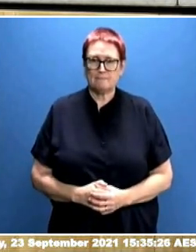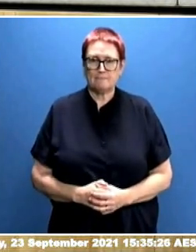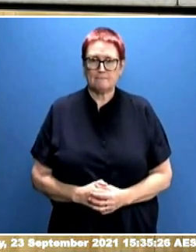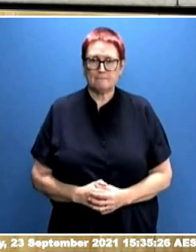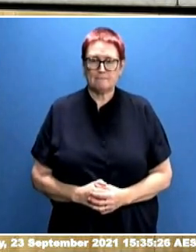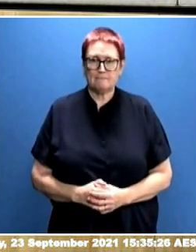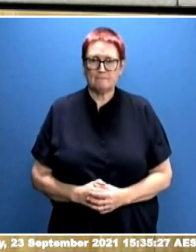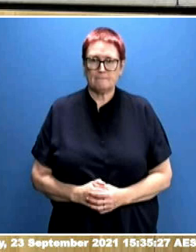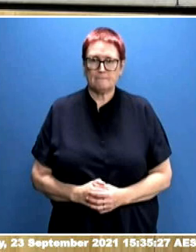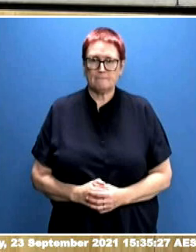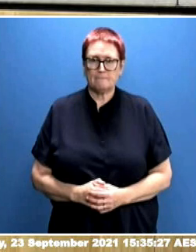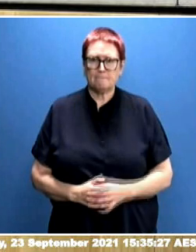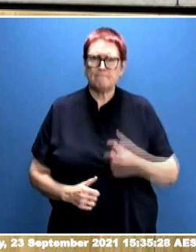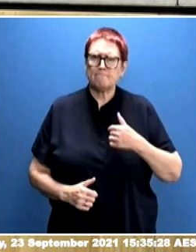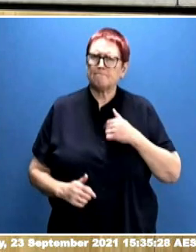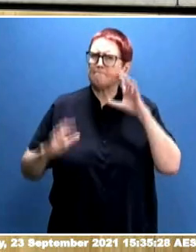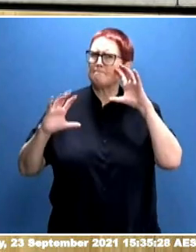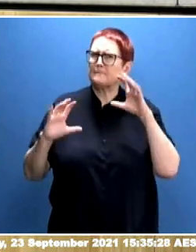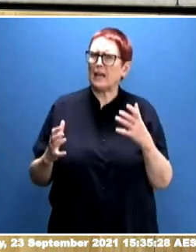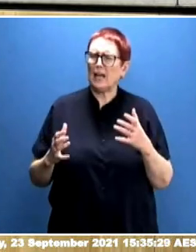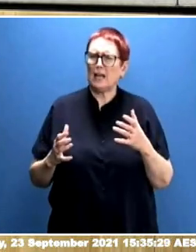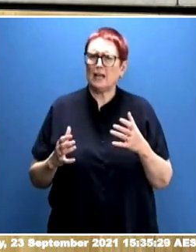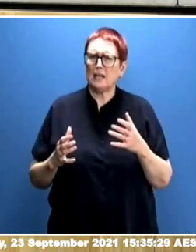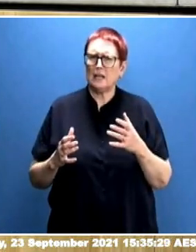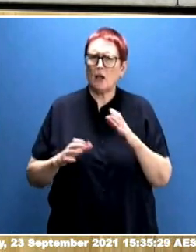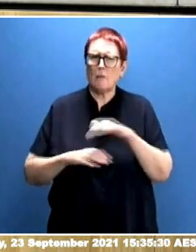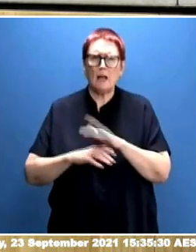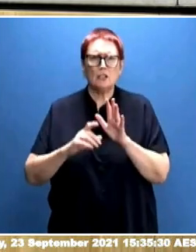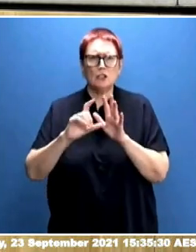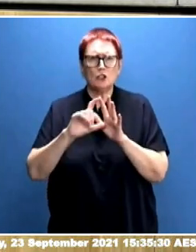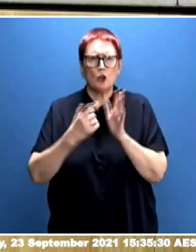I was really, really interested in Dr Thompson's